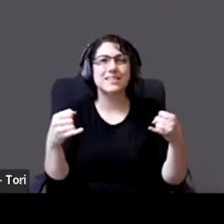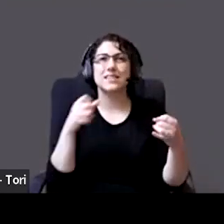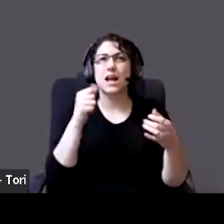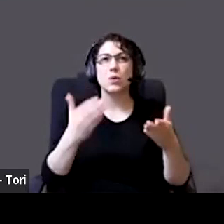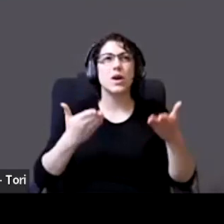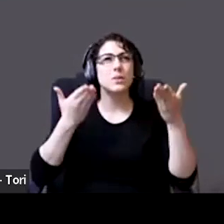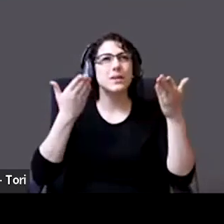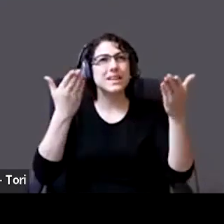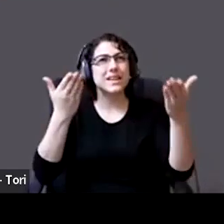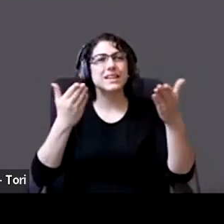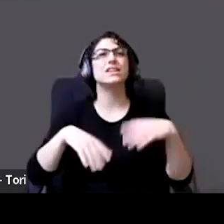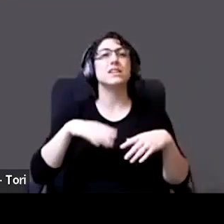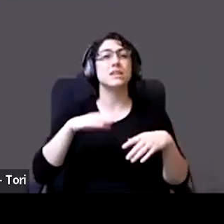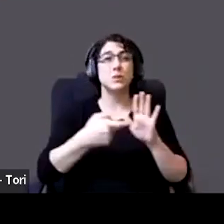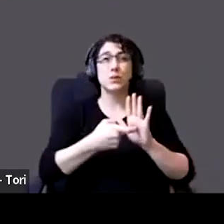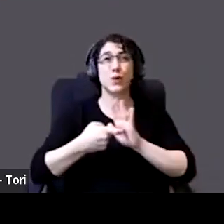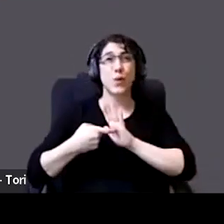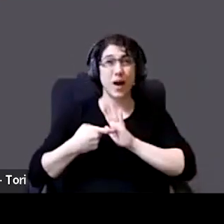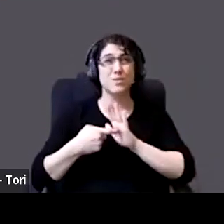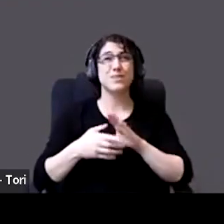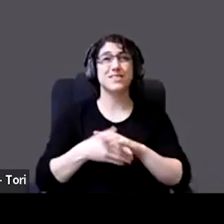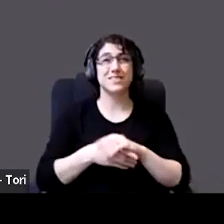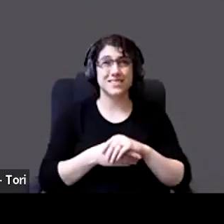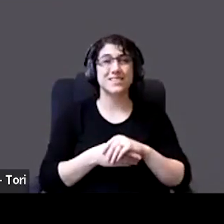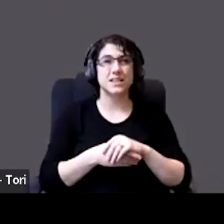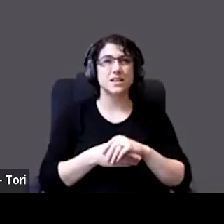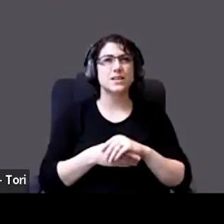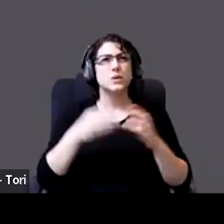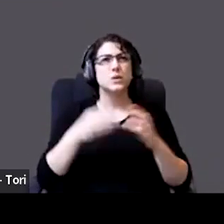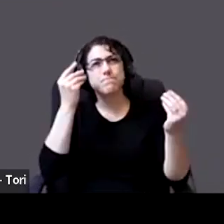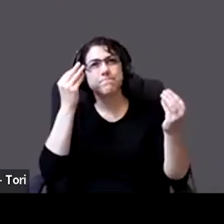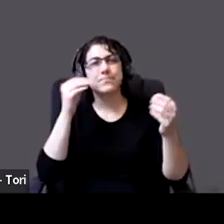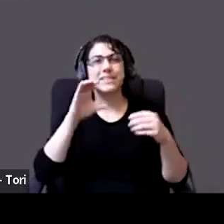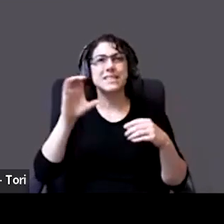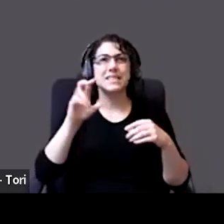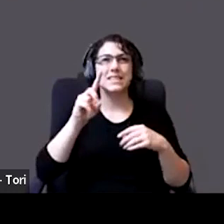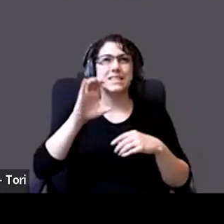these will be requirements. So you consider -- can consider them as CDC policy not,